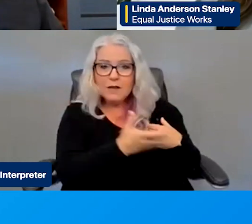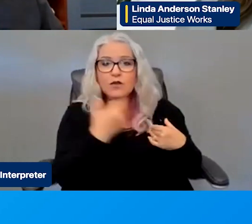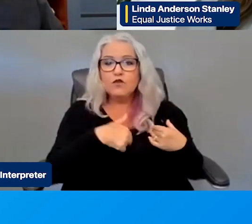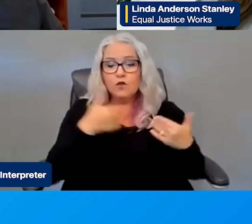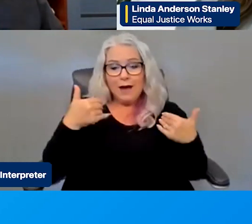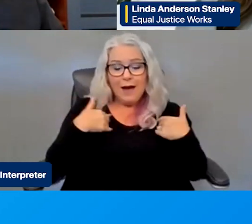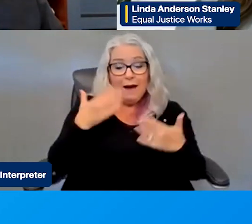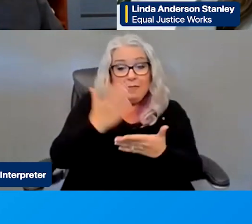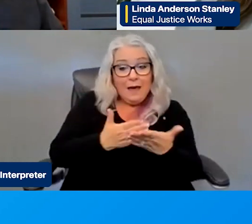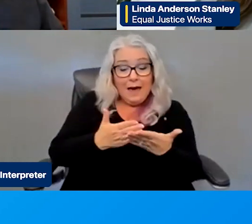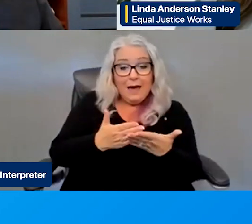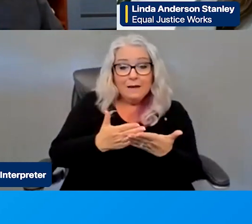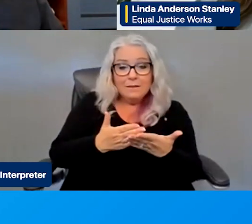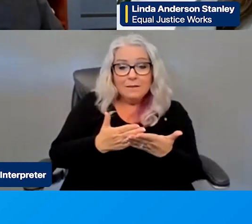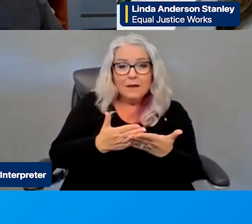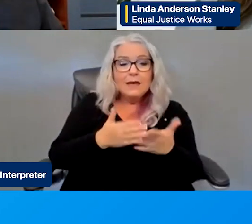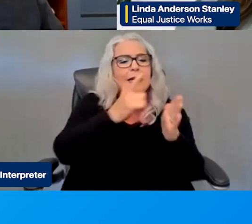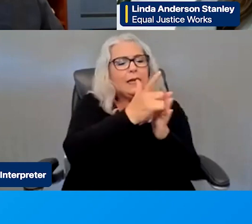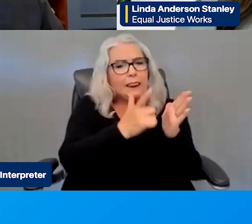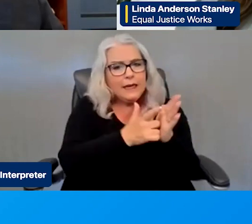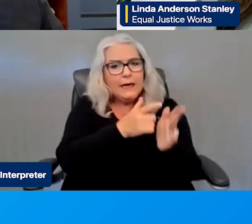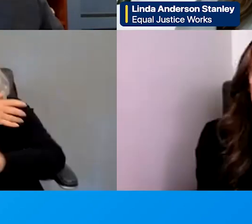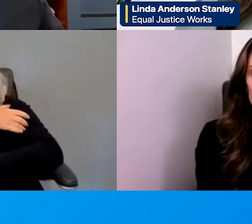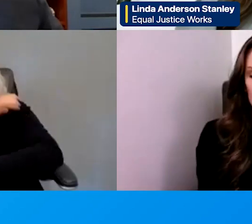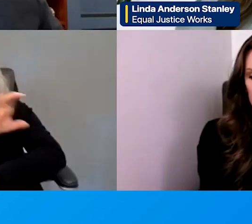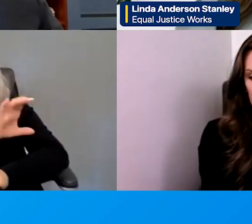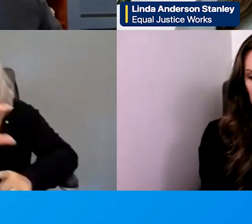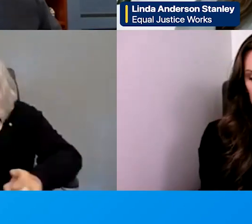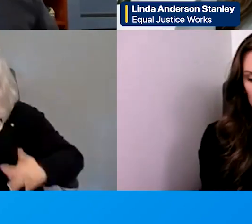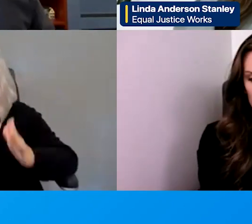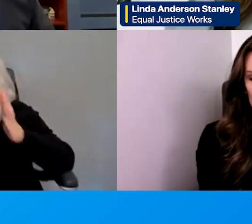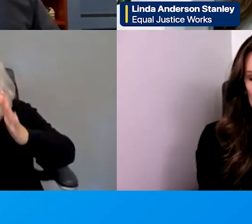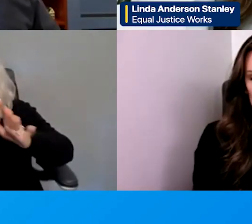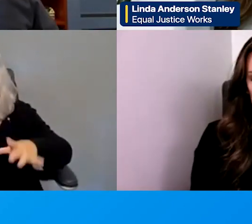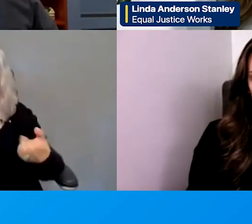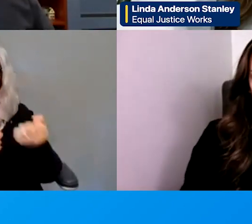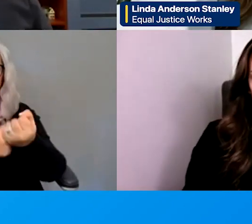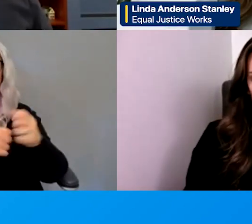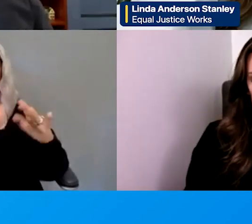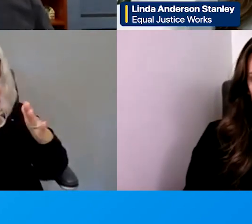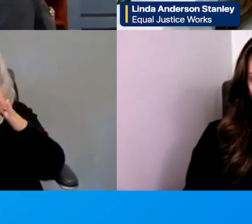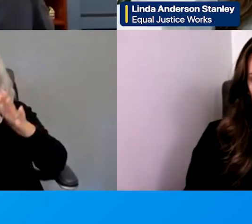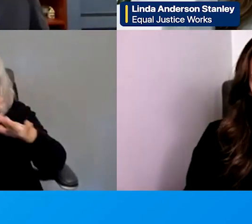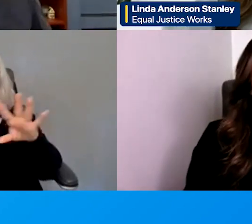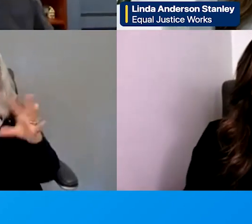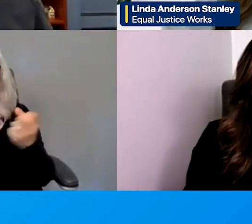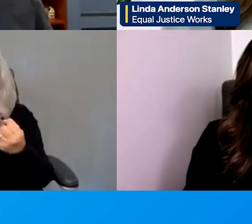with league of empowerment, with committee brigades and committee workshops has been highly and